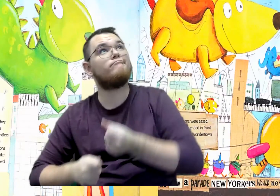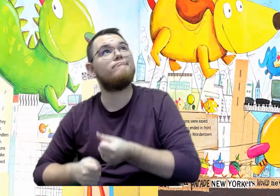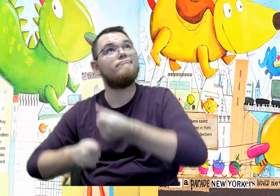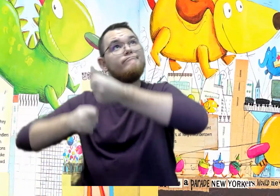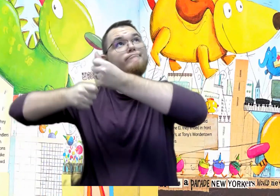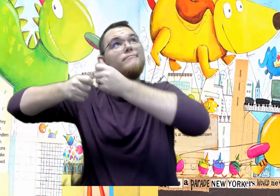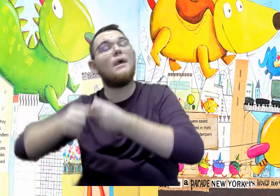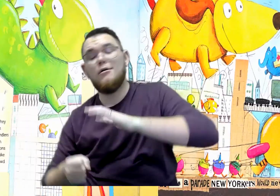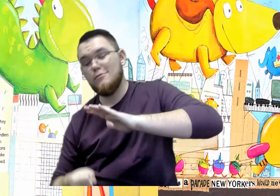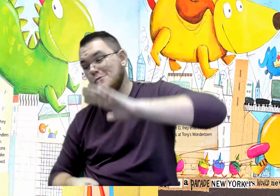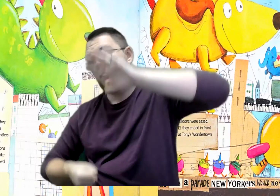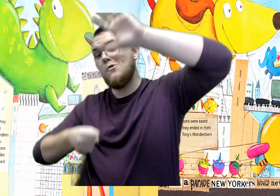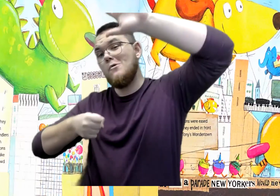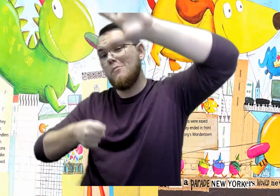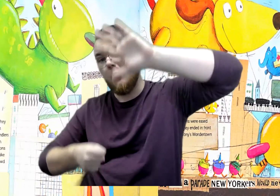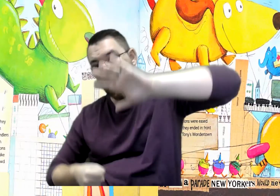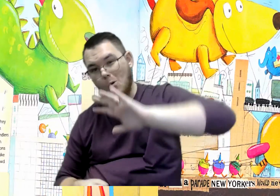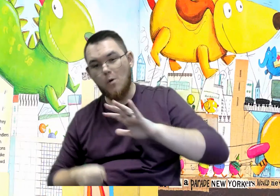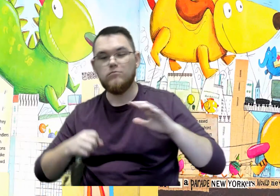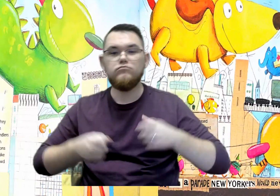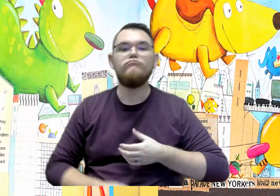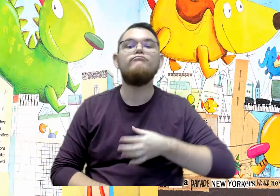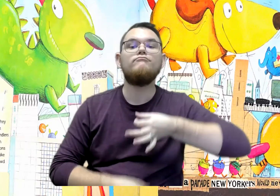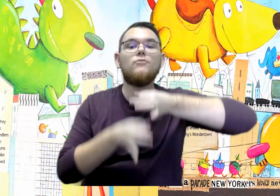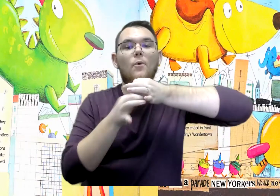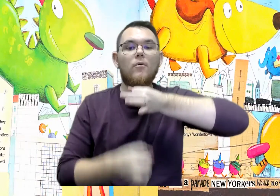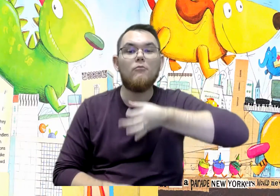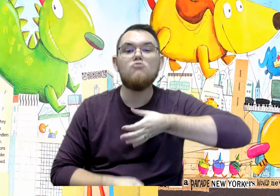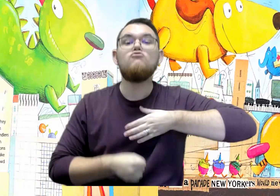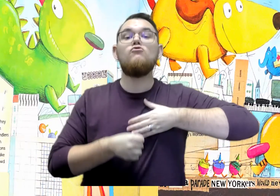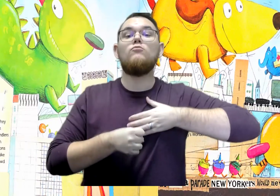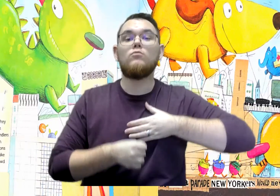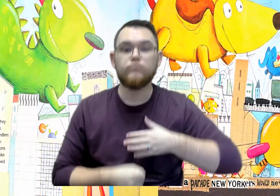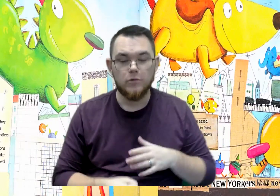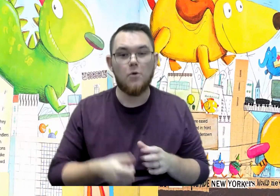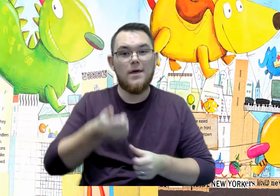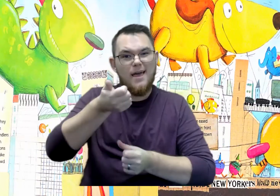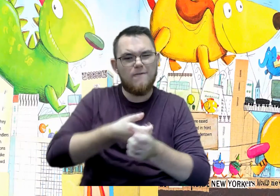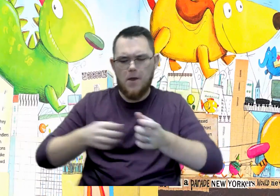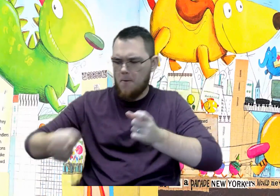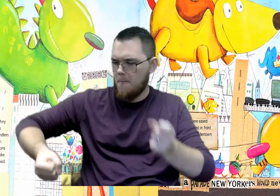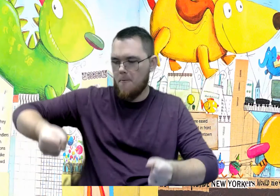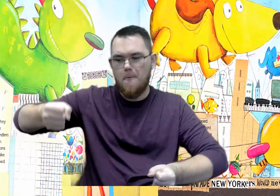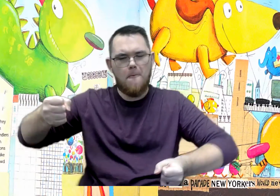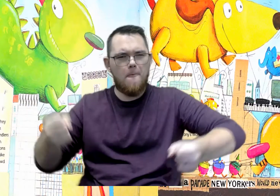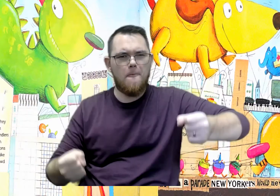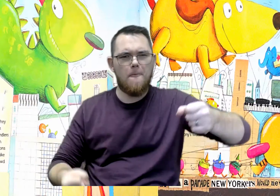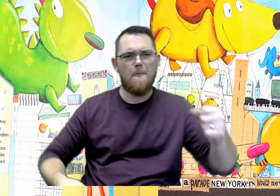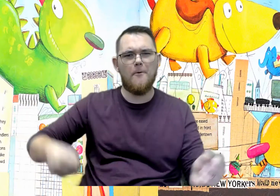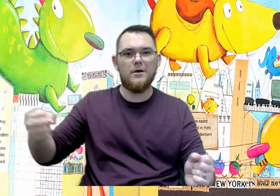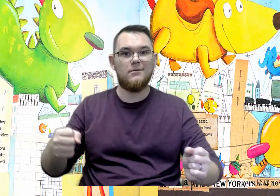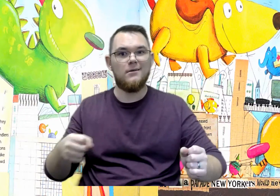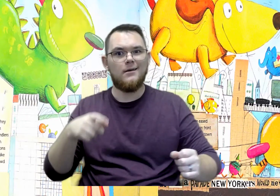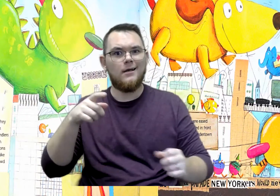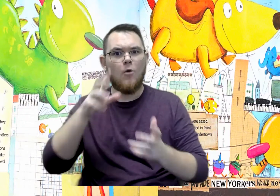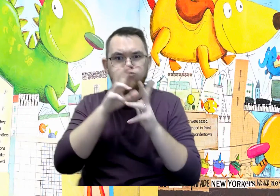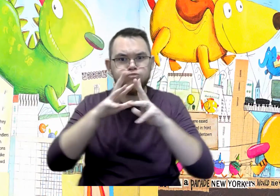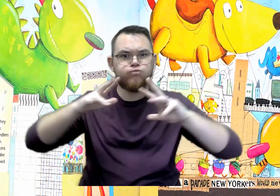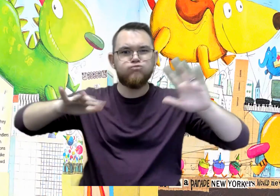Yet with every heave-ho, the balloons gestured and articulated like wild puppets and the